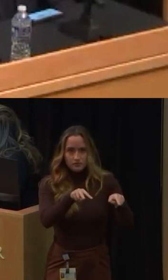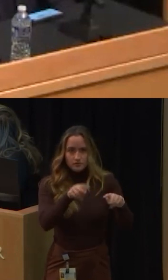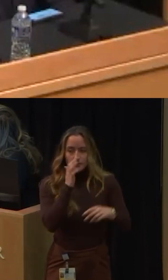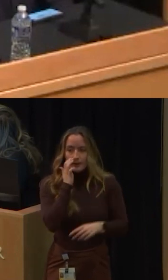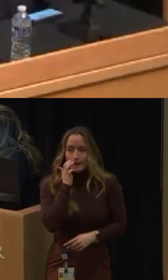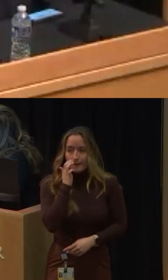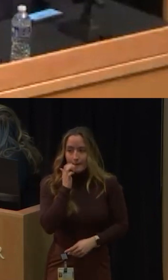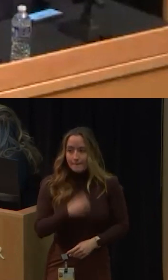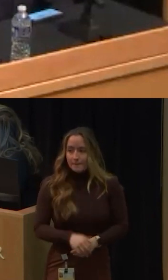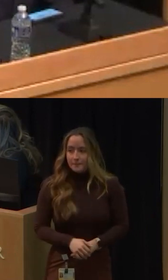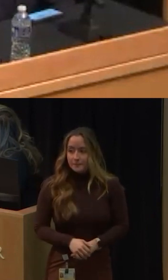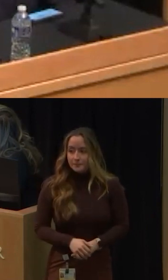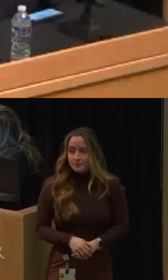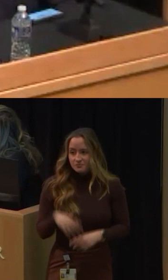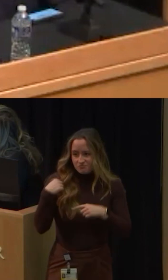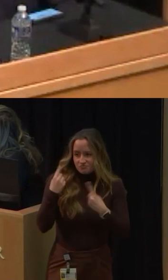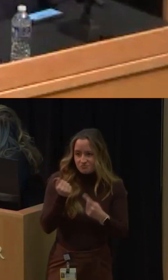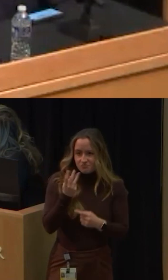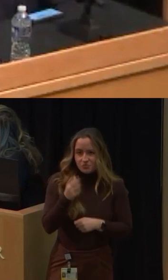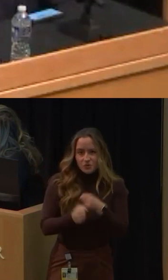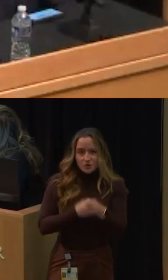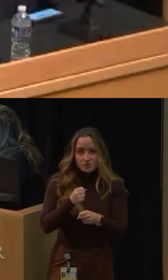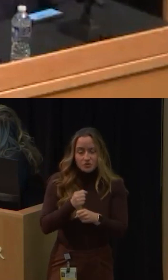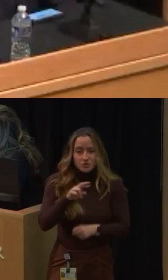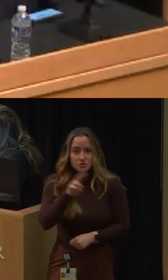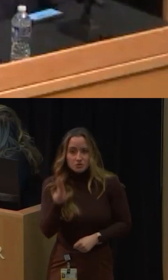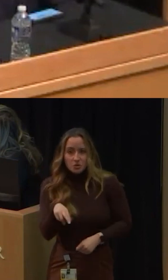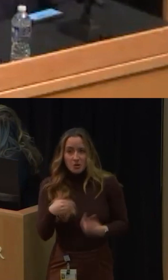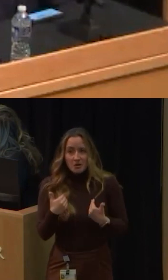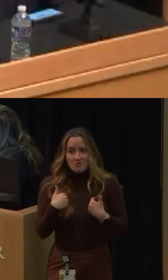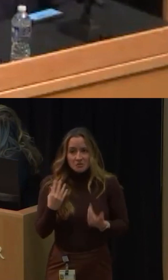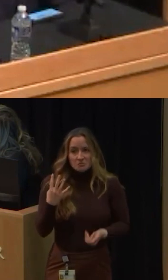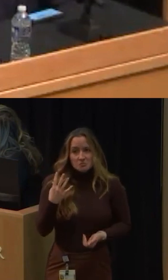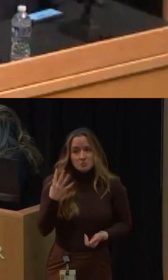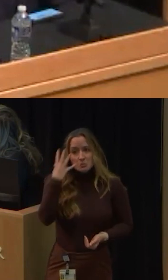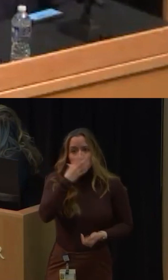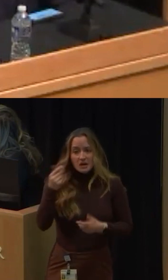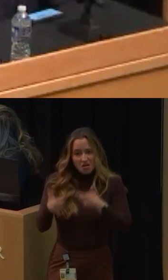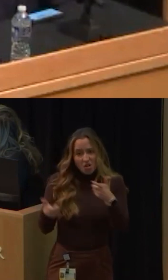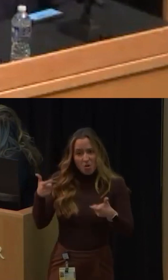you know, we had a fairly large size population of people of color in this city,